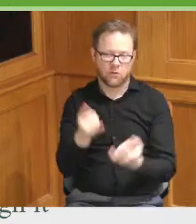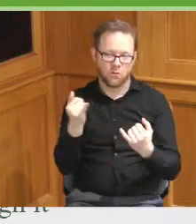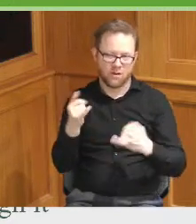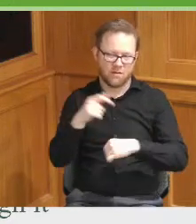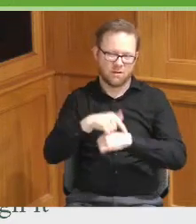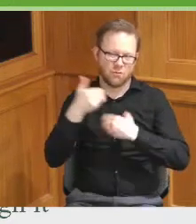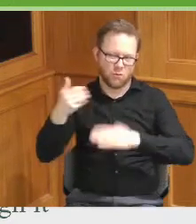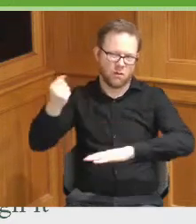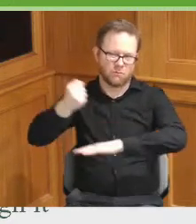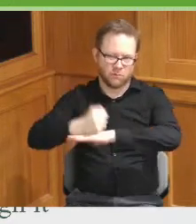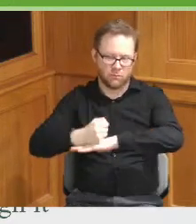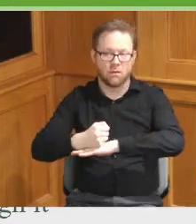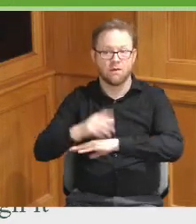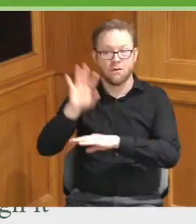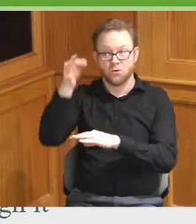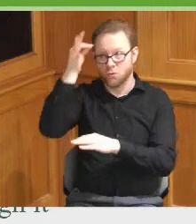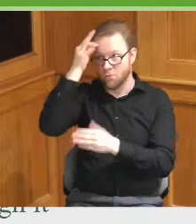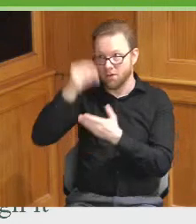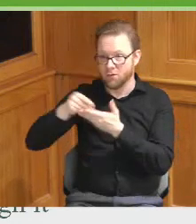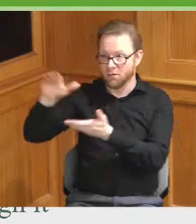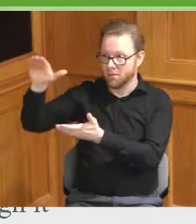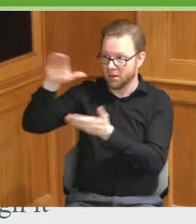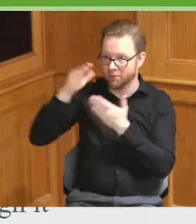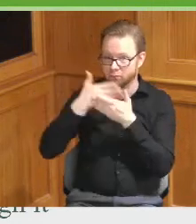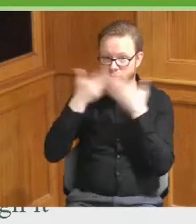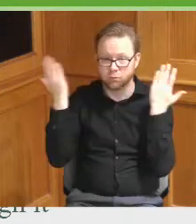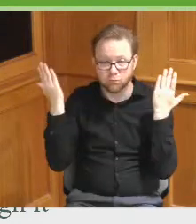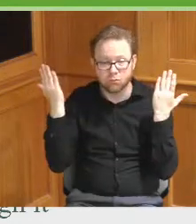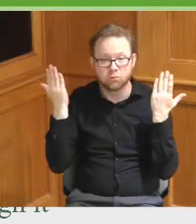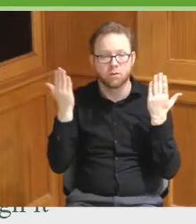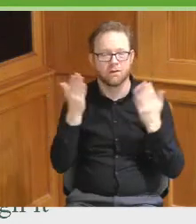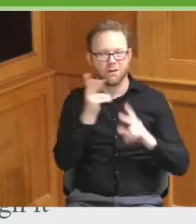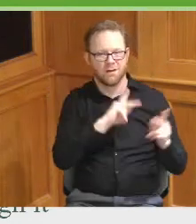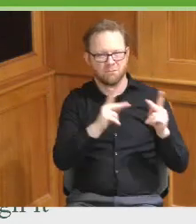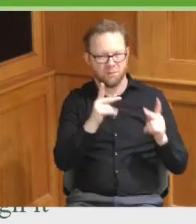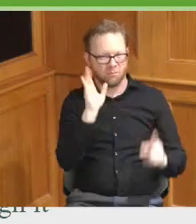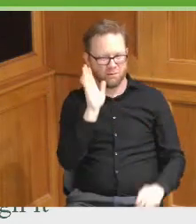ending for us and some of these categories we're seeing less public interest in our clinics more